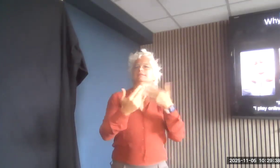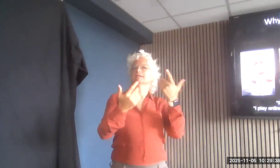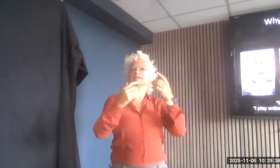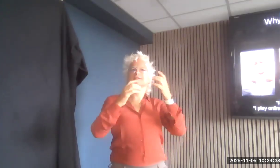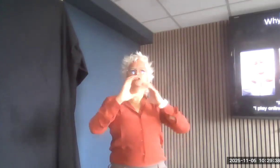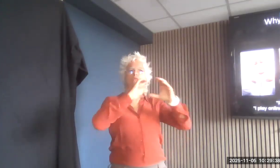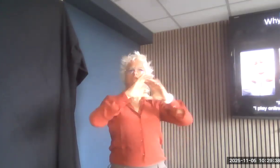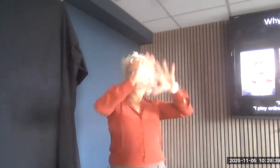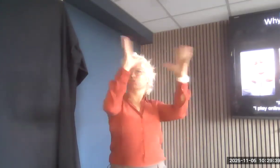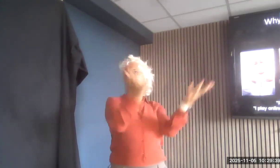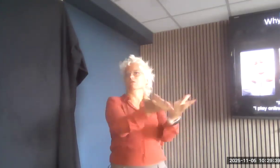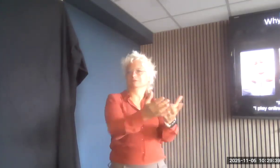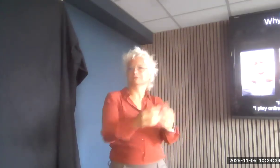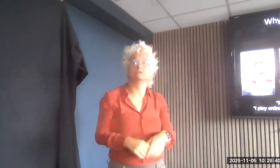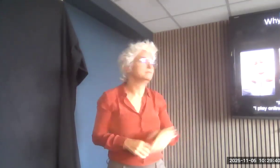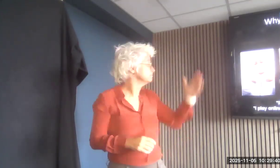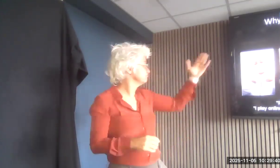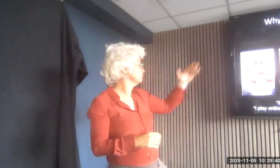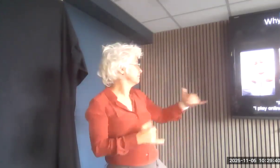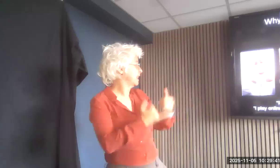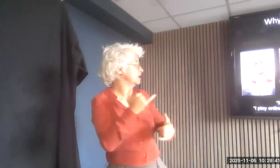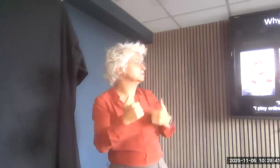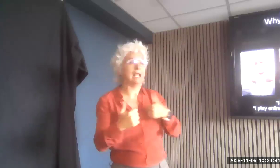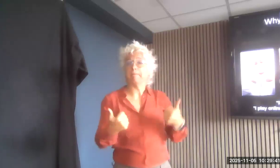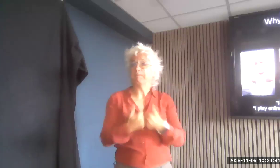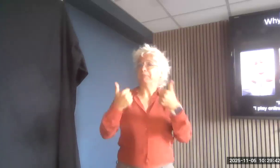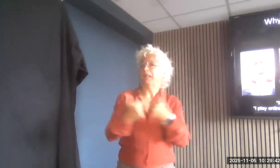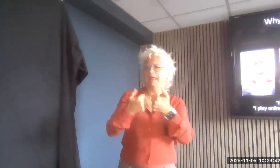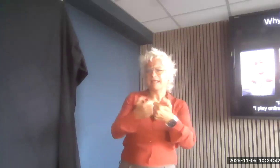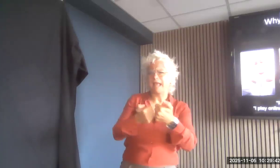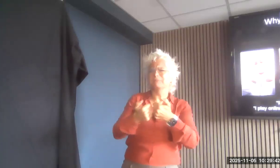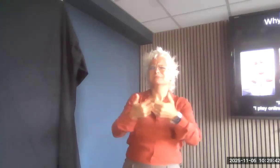It's seen as a parallel for the use of English as a global communication tool.